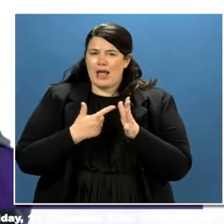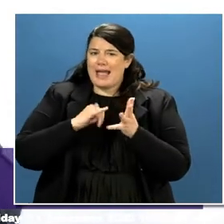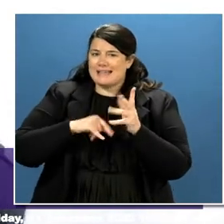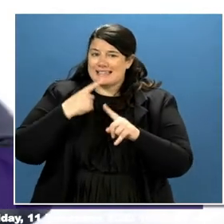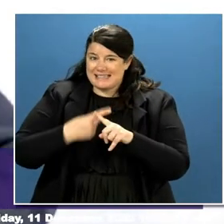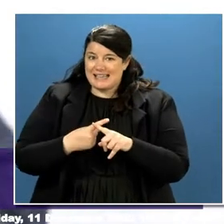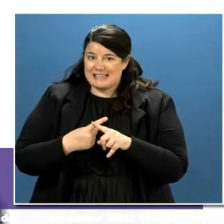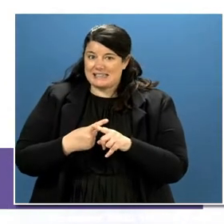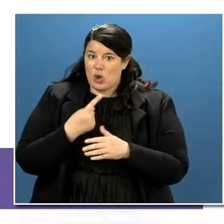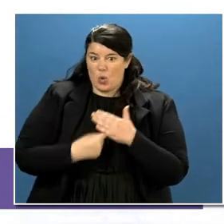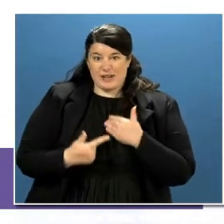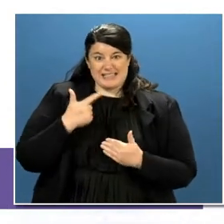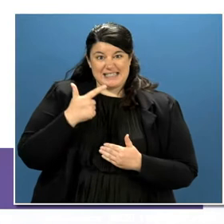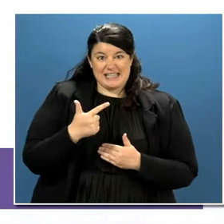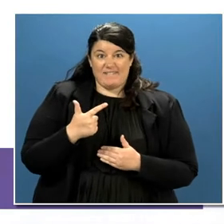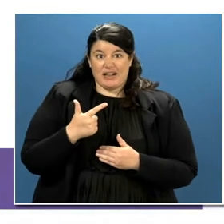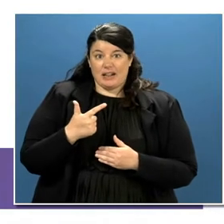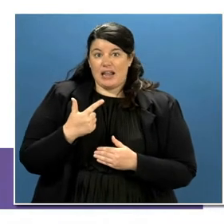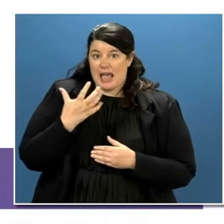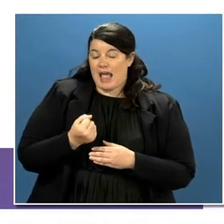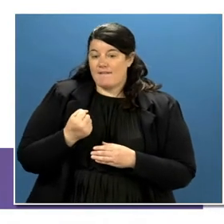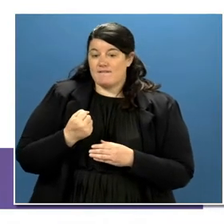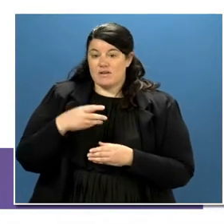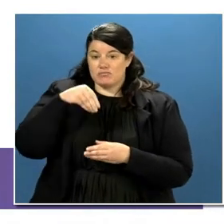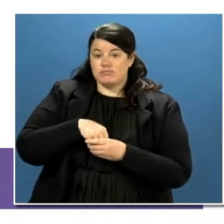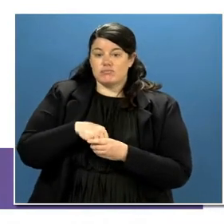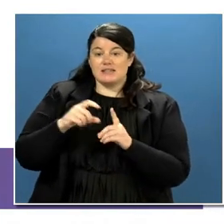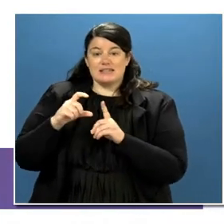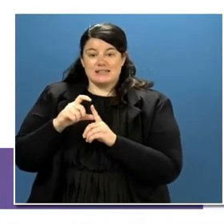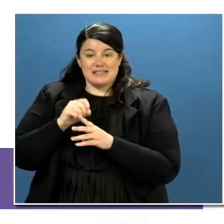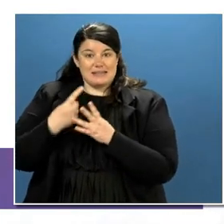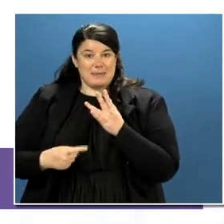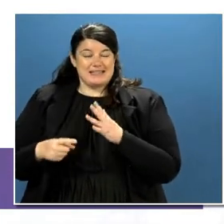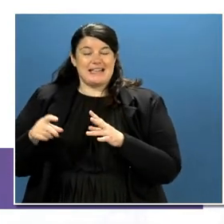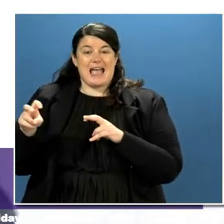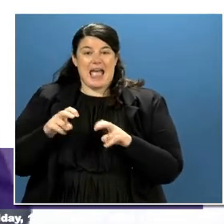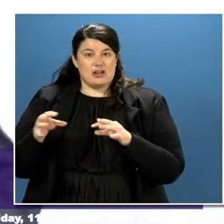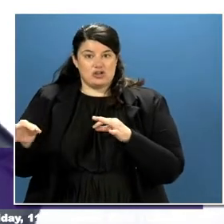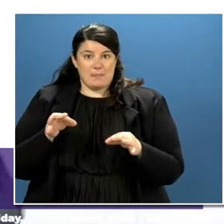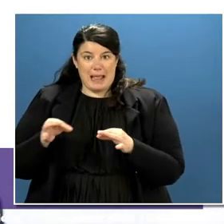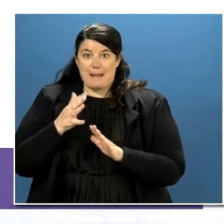That would suggest, I think that was code for "This is not something that is top of the mind in the big companies of Australia".